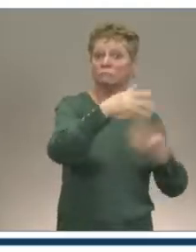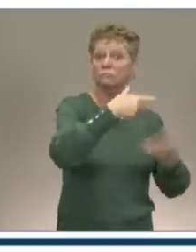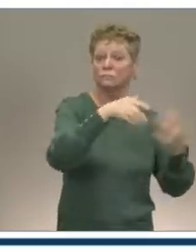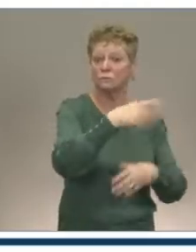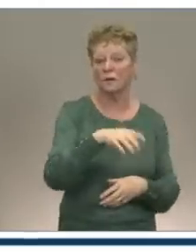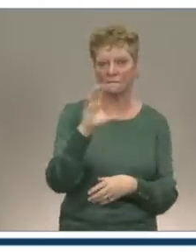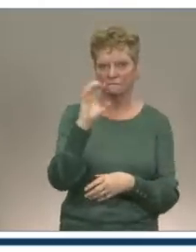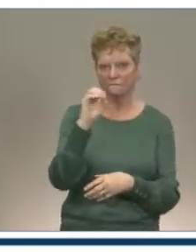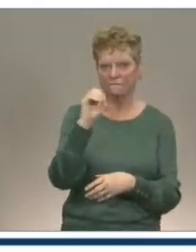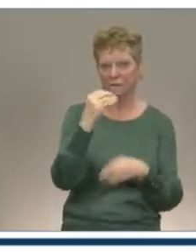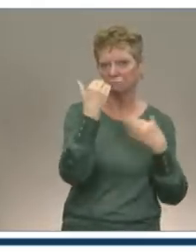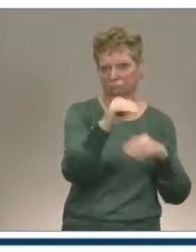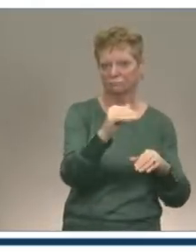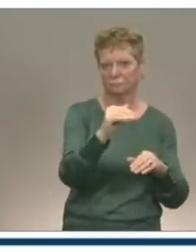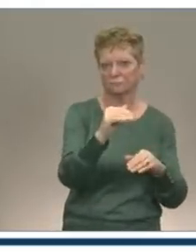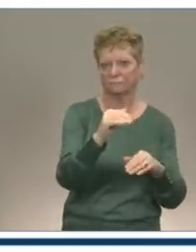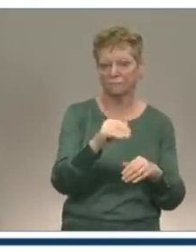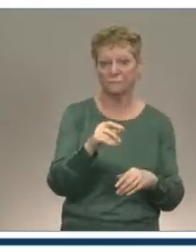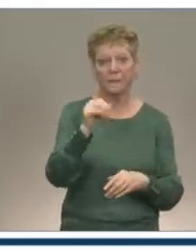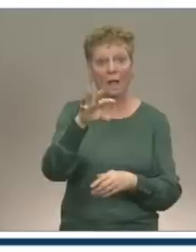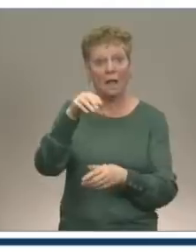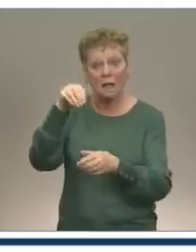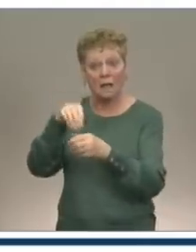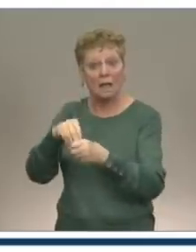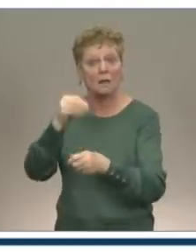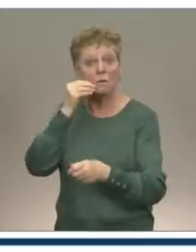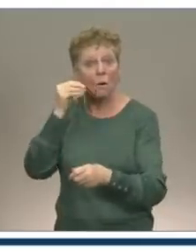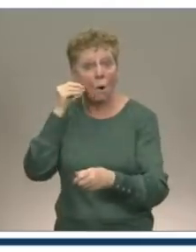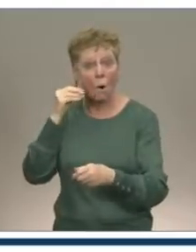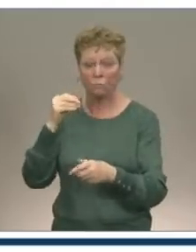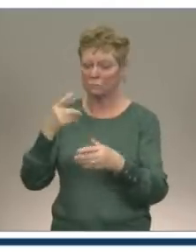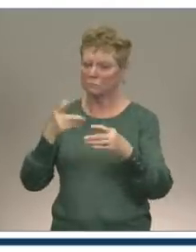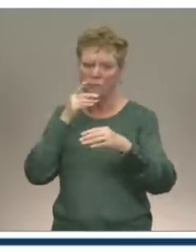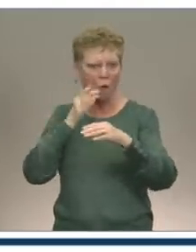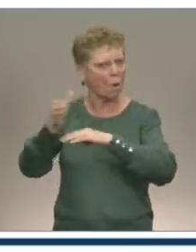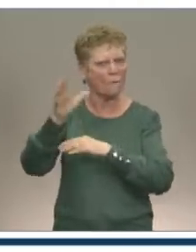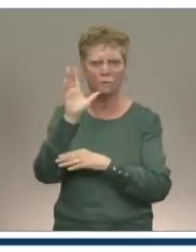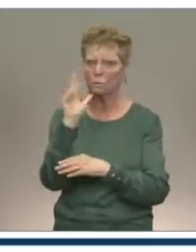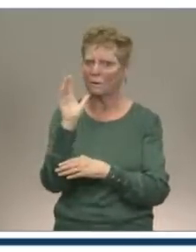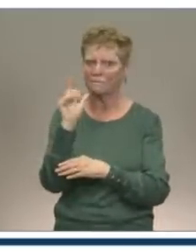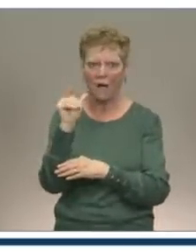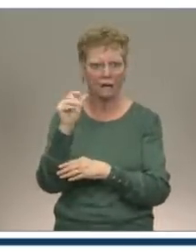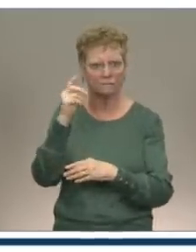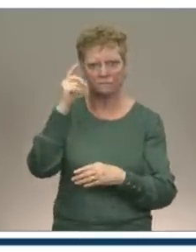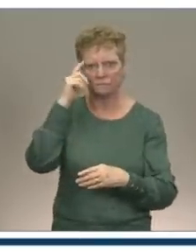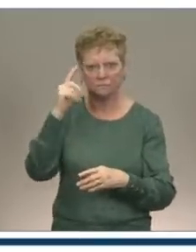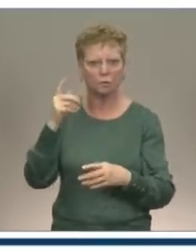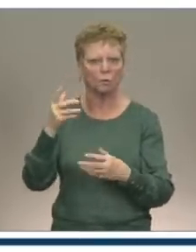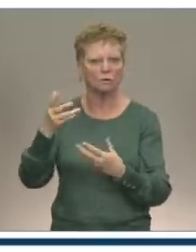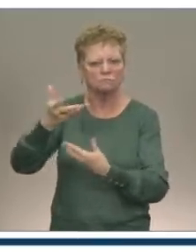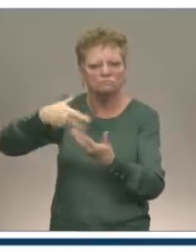more in our homes no more than 25 people uh for informal uh you know home home gatherings